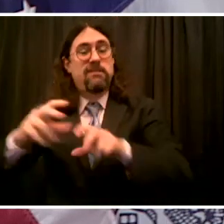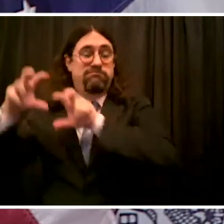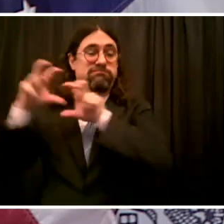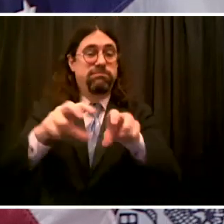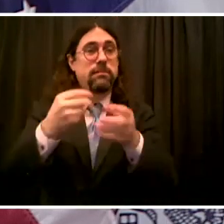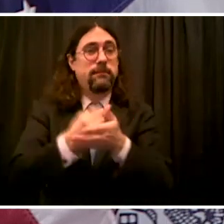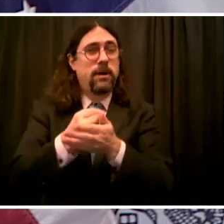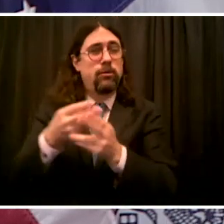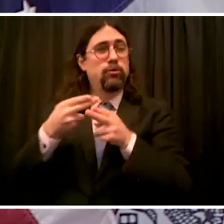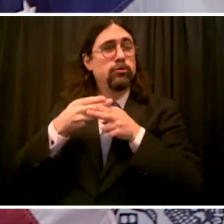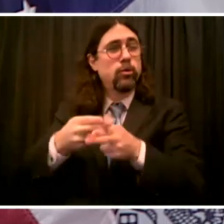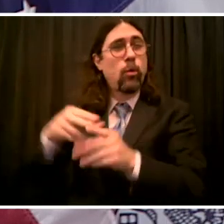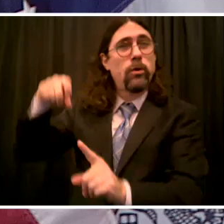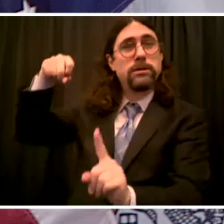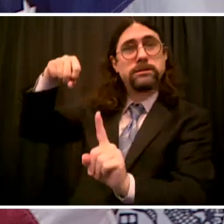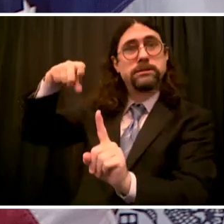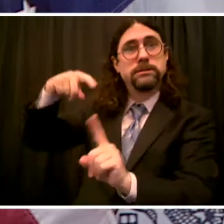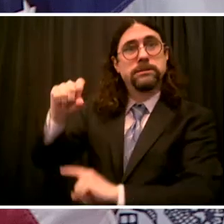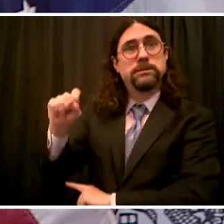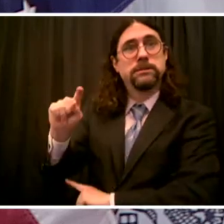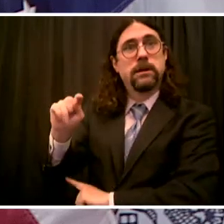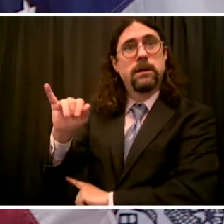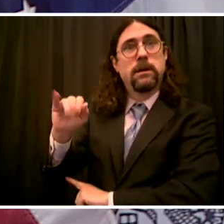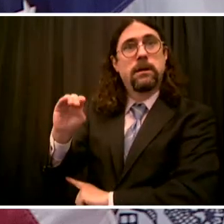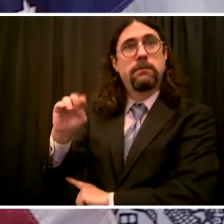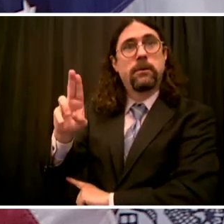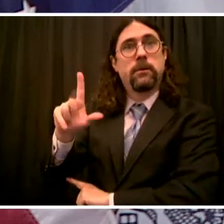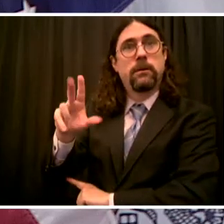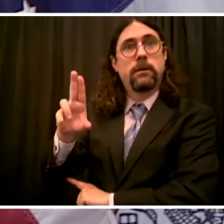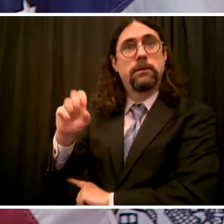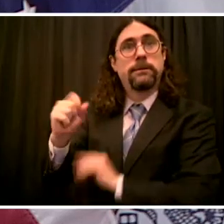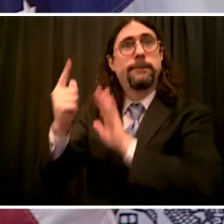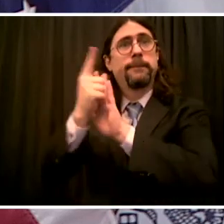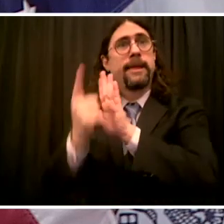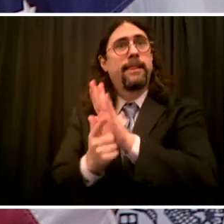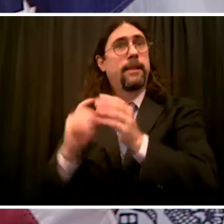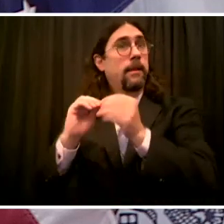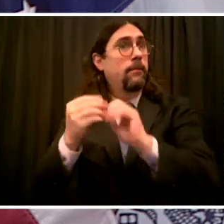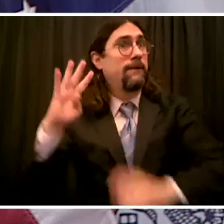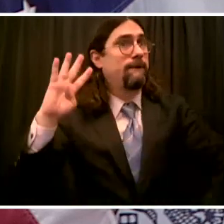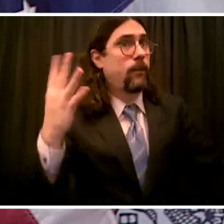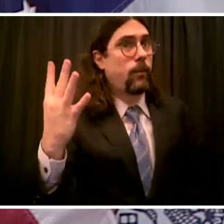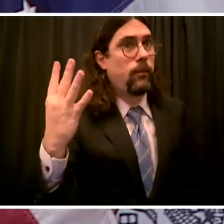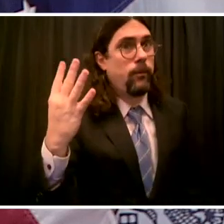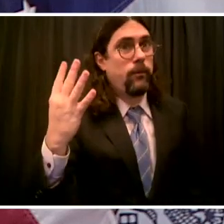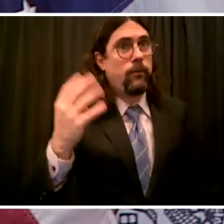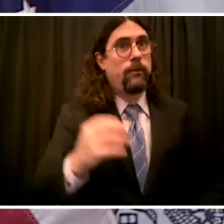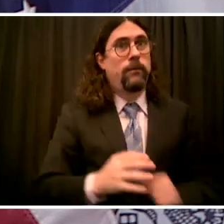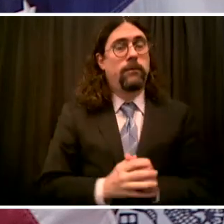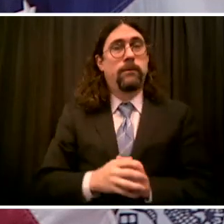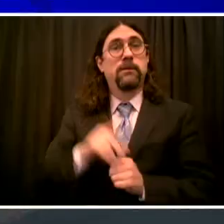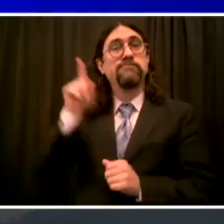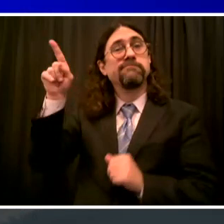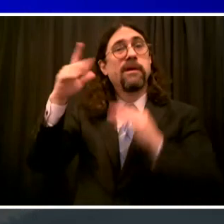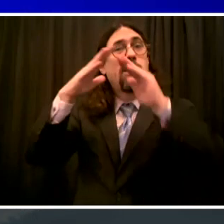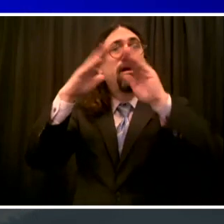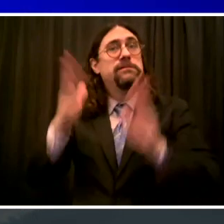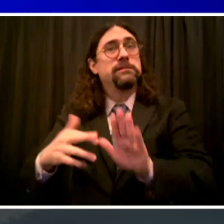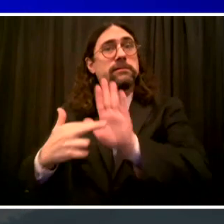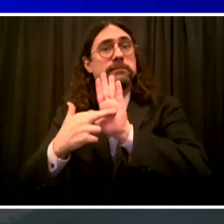STIMULUS 4. AND WHAT WE HAVE SEENN OW PROPOSED BY THE HOUSE OF REPRESENTATIESV